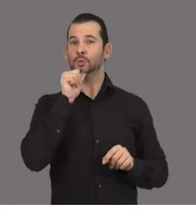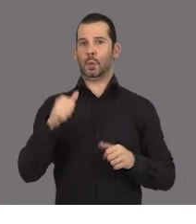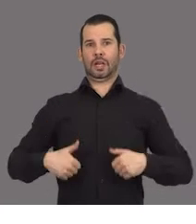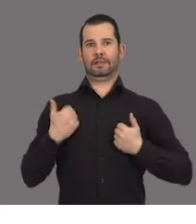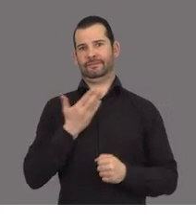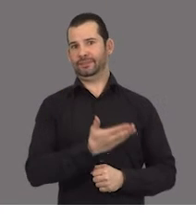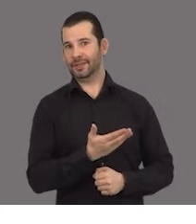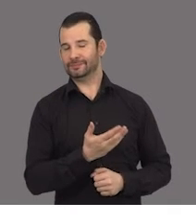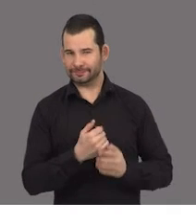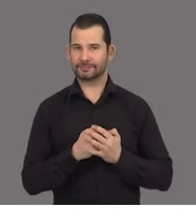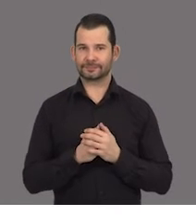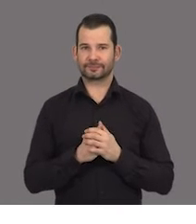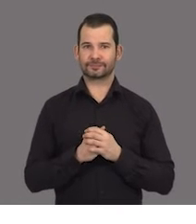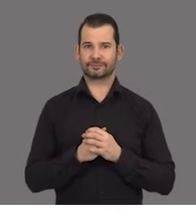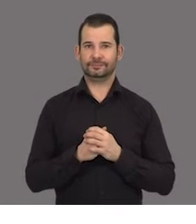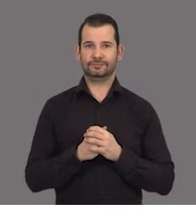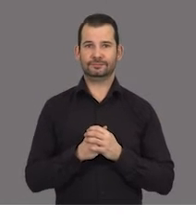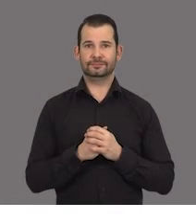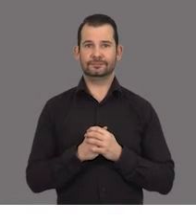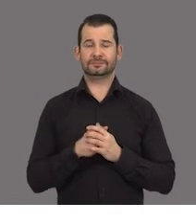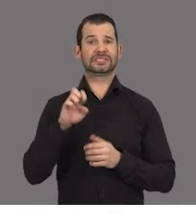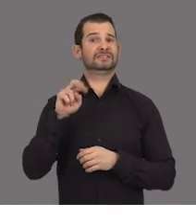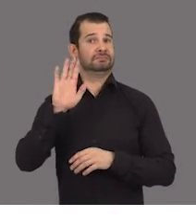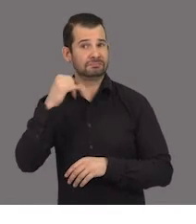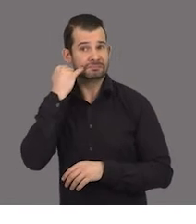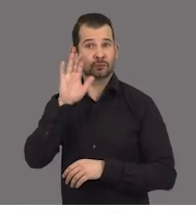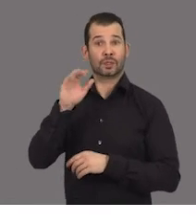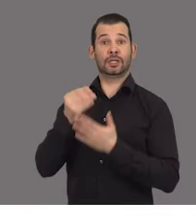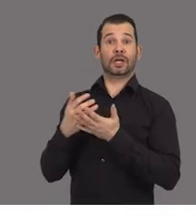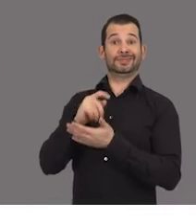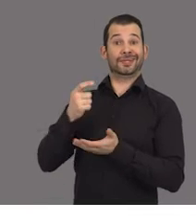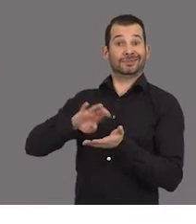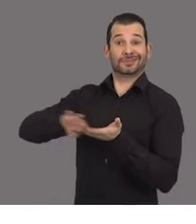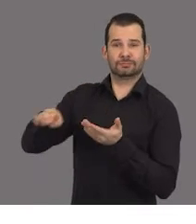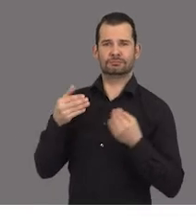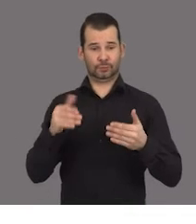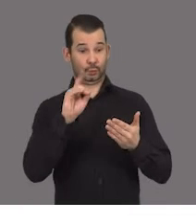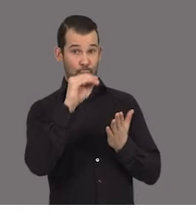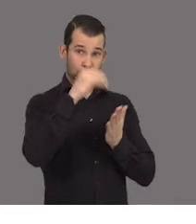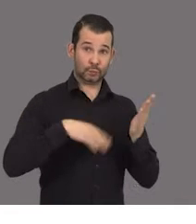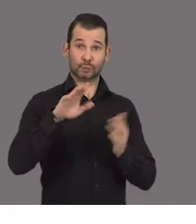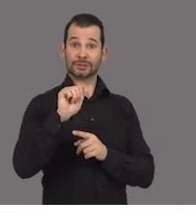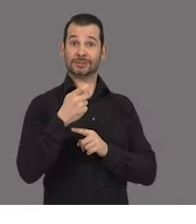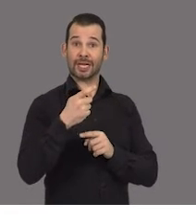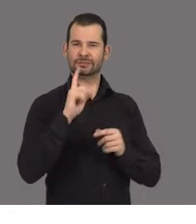Even if your income is tax-exempt, doing your taxes is key to getting your benefit and credit payments.